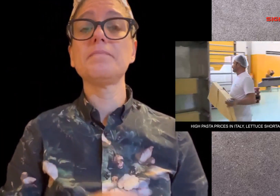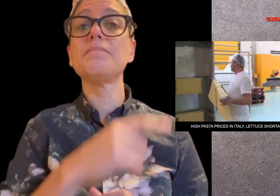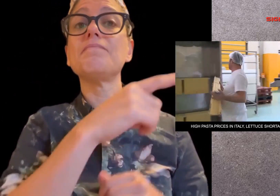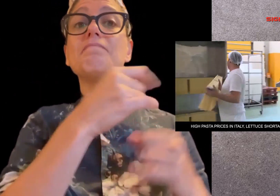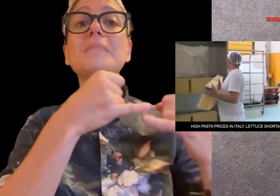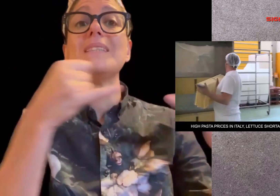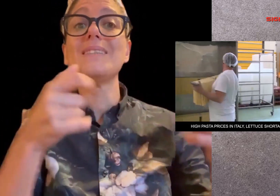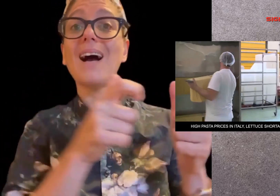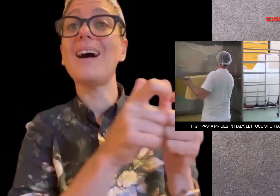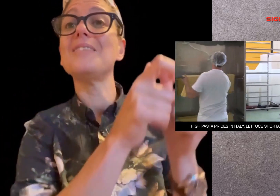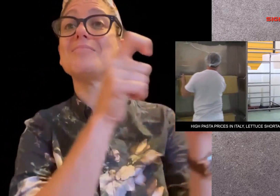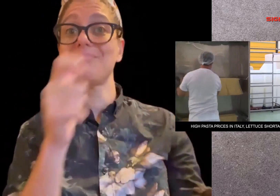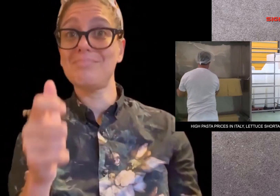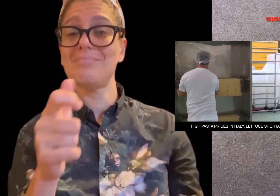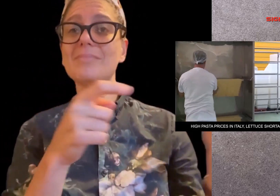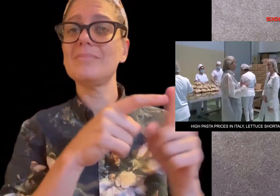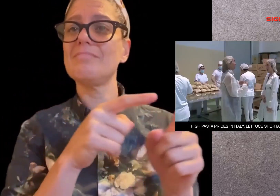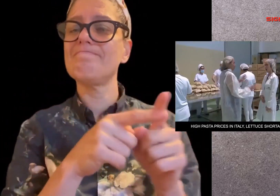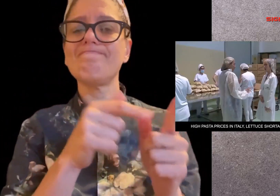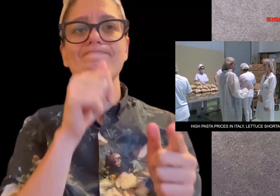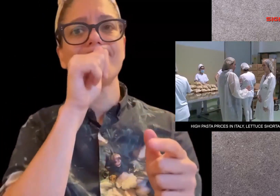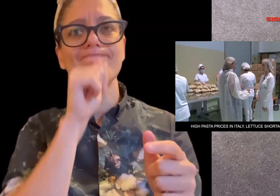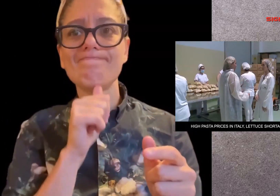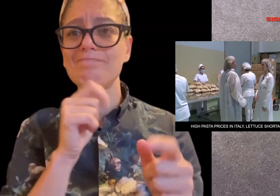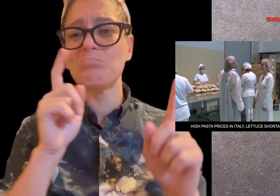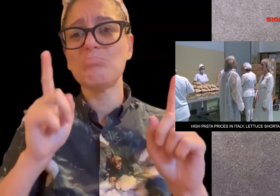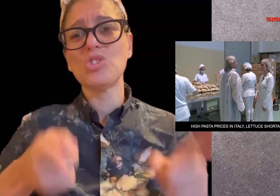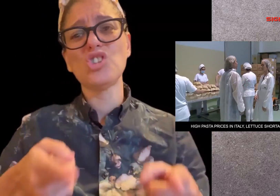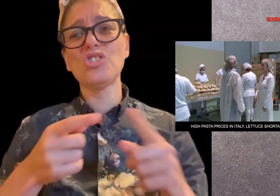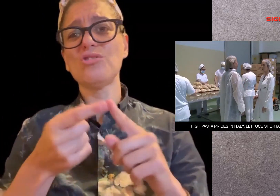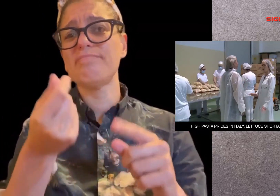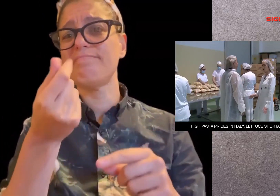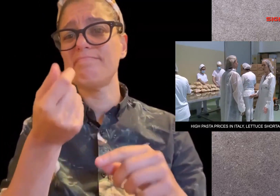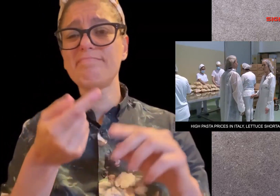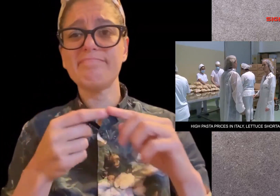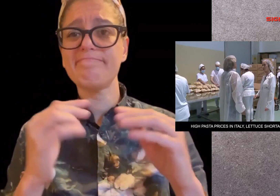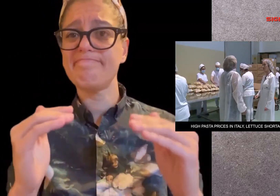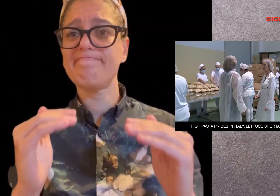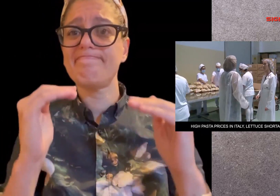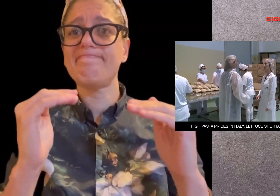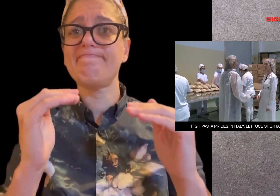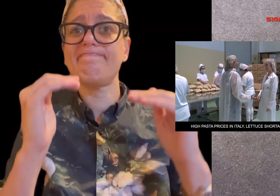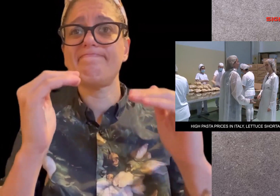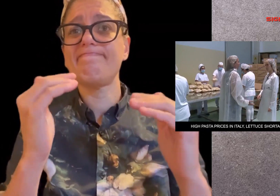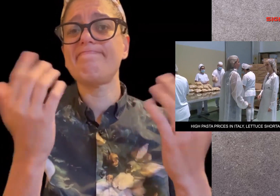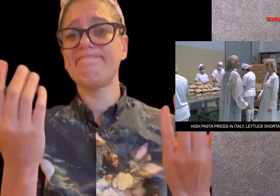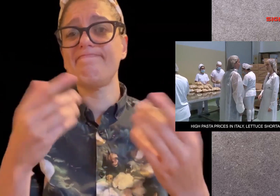price of some of the raw materials to make pasta has jumped by 100% so pasta companies